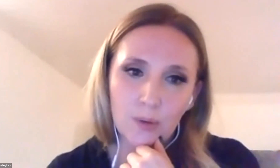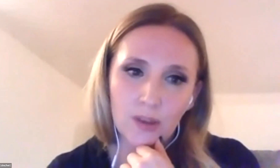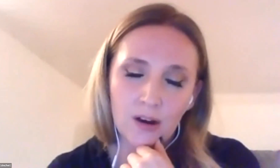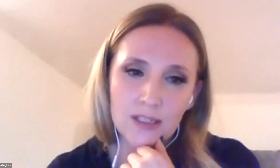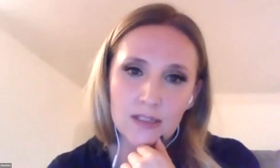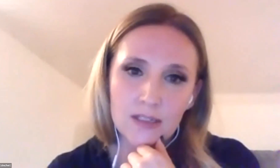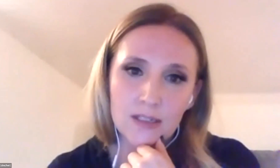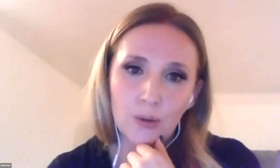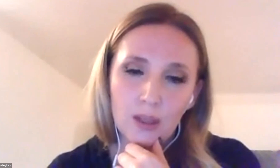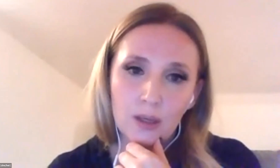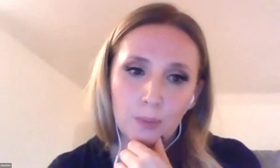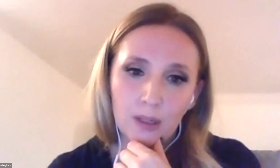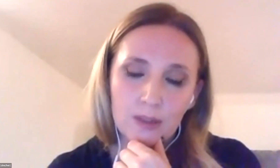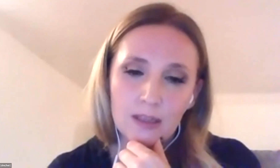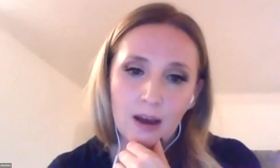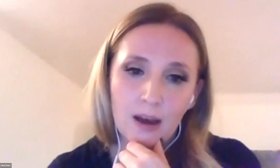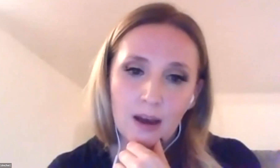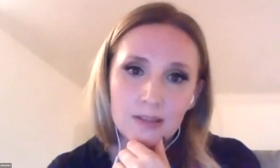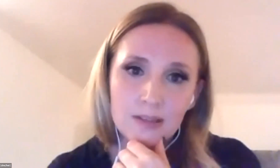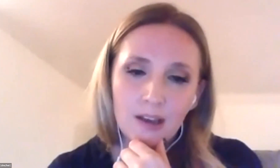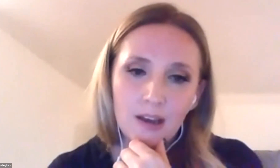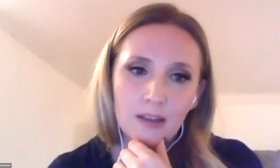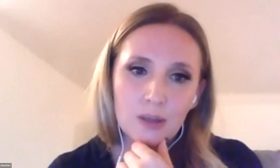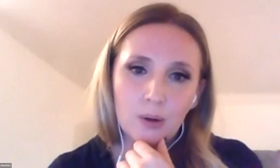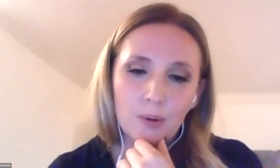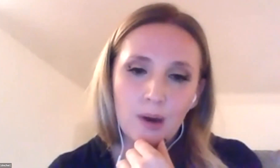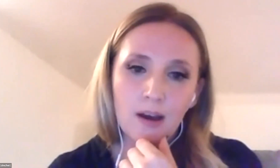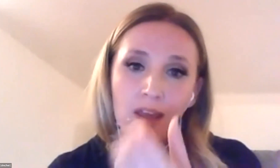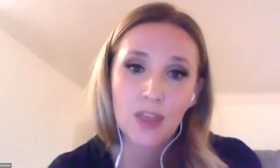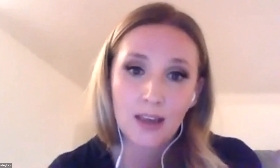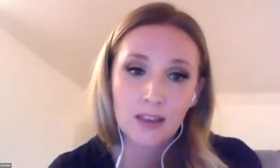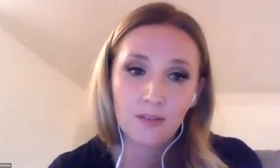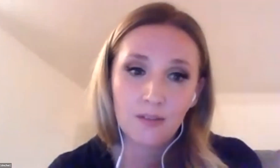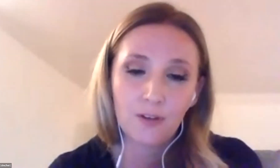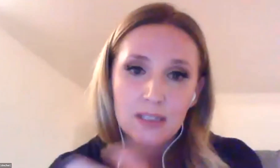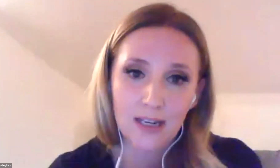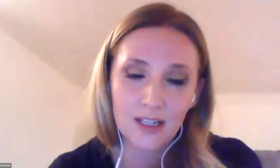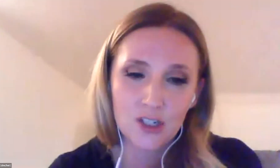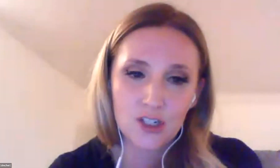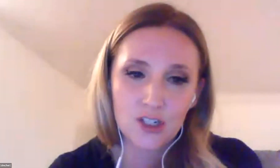where the artist knew that their billet was in the house and so they thanked them from the stage